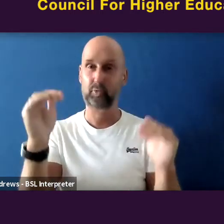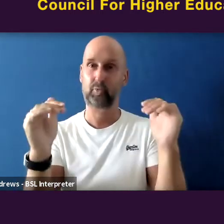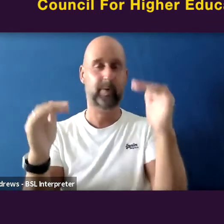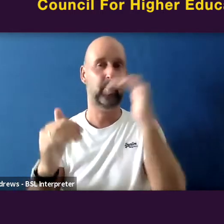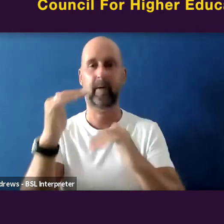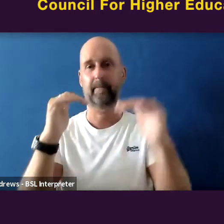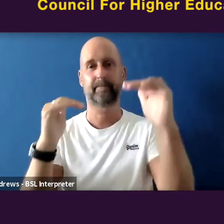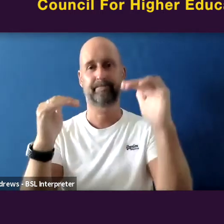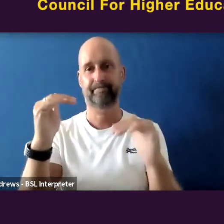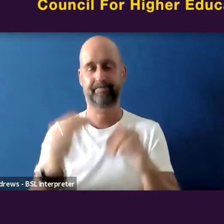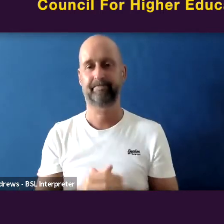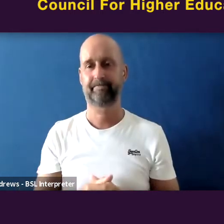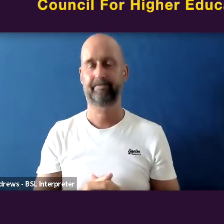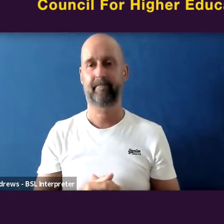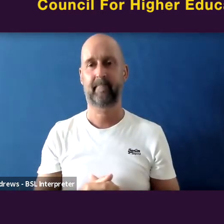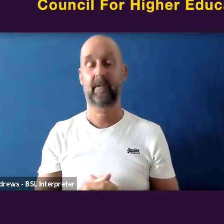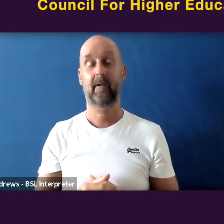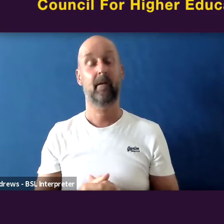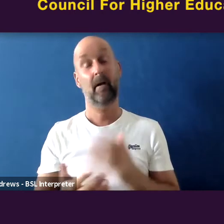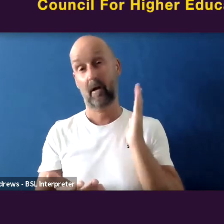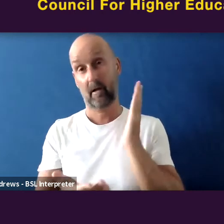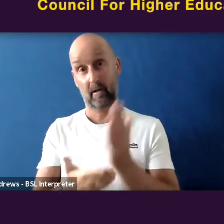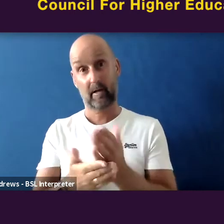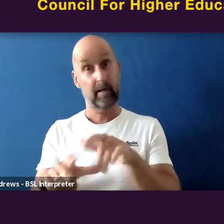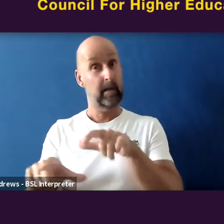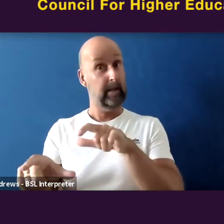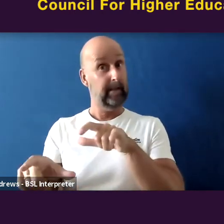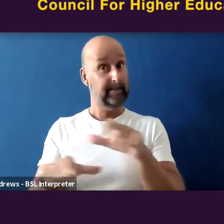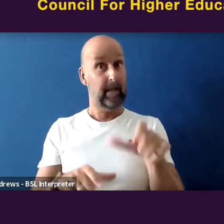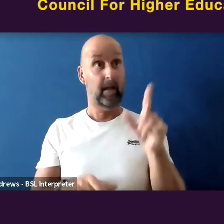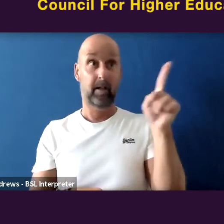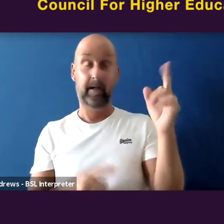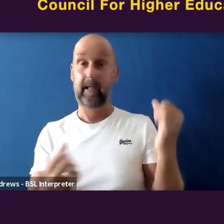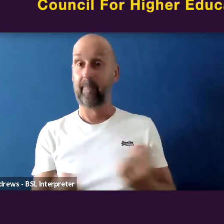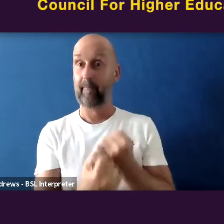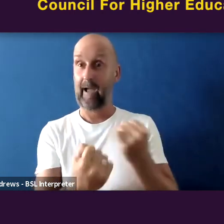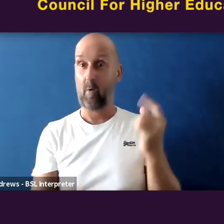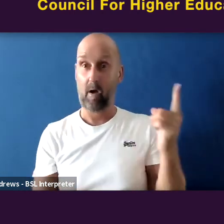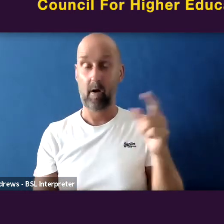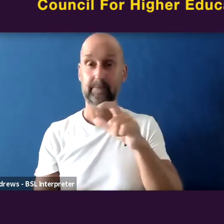There is still clearly a belief held amongst some of those in power that creative education